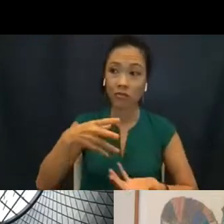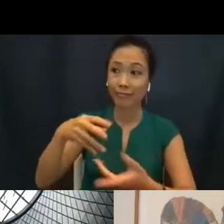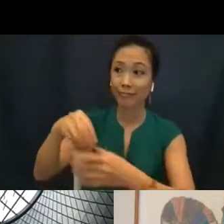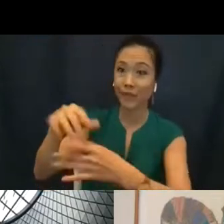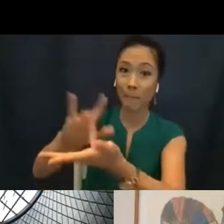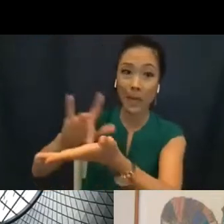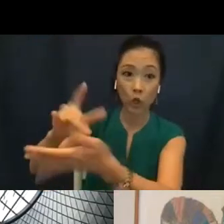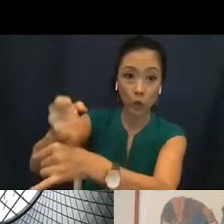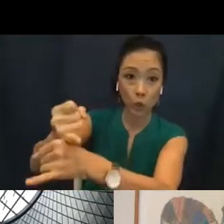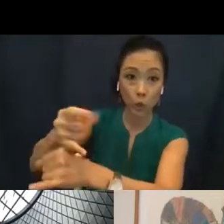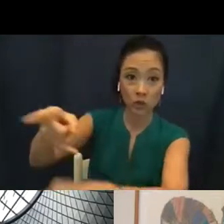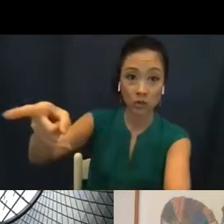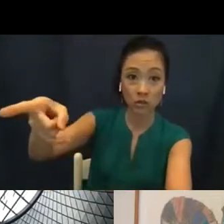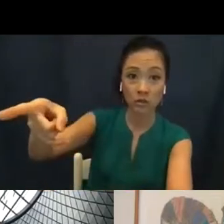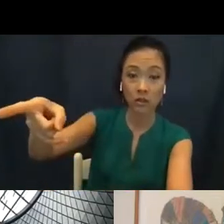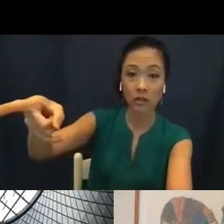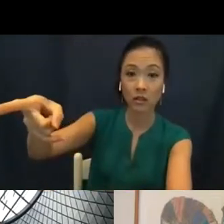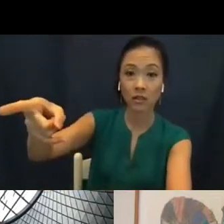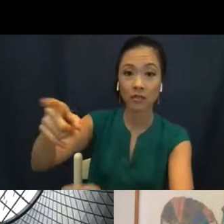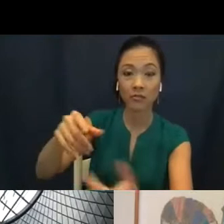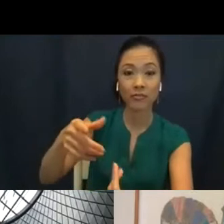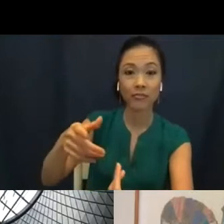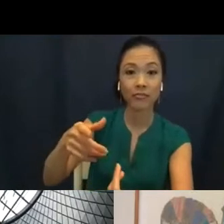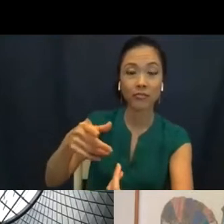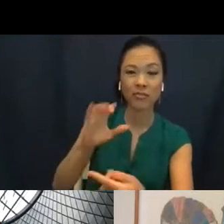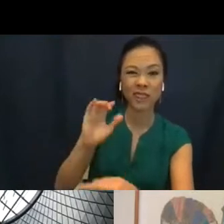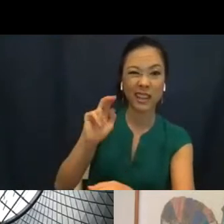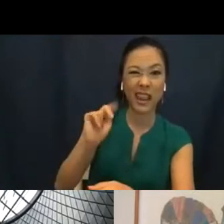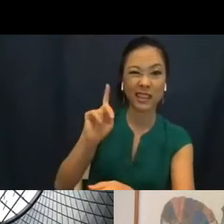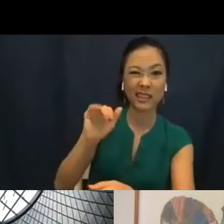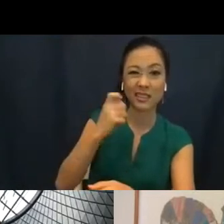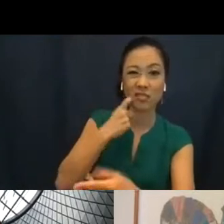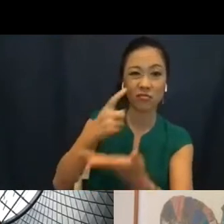acknowledged in the Dance/NYC intro is deeply connected to the